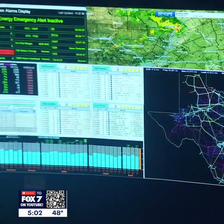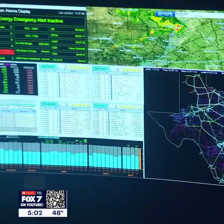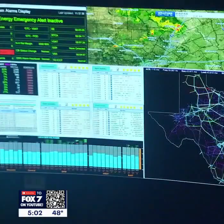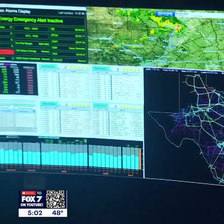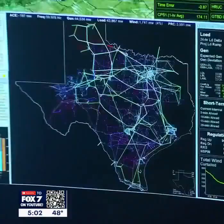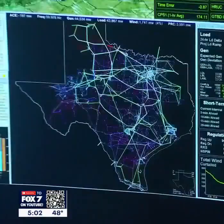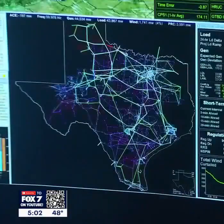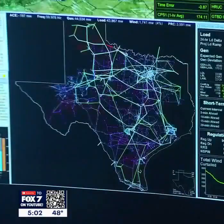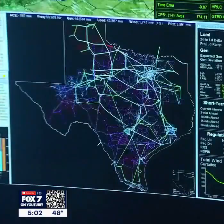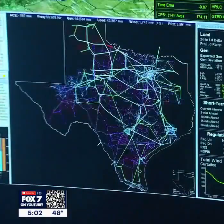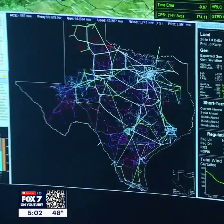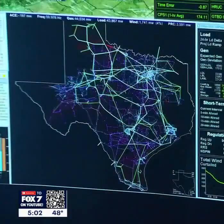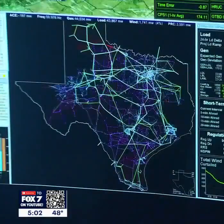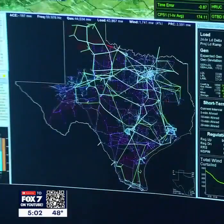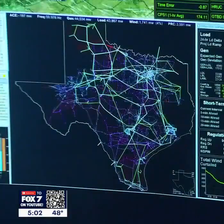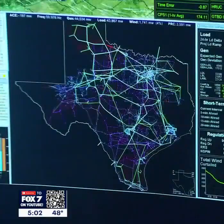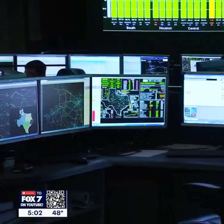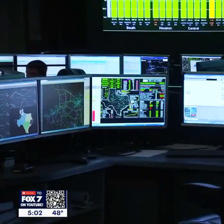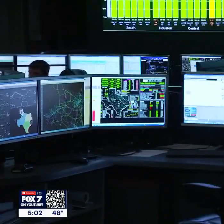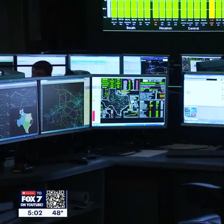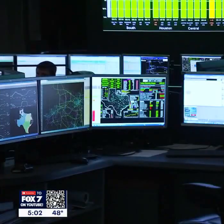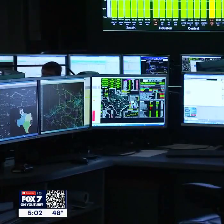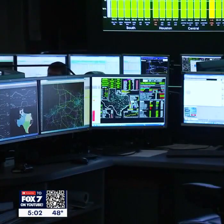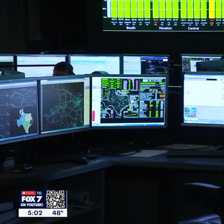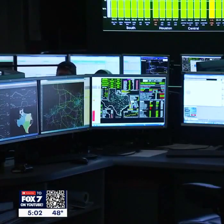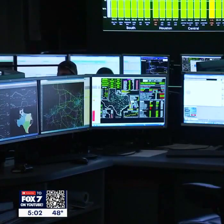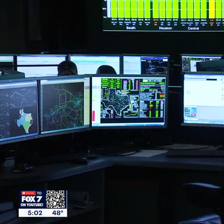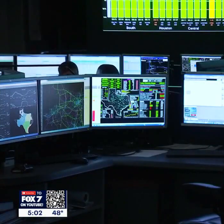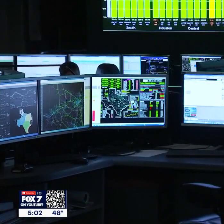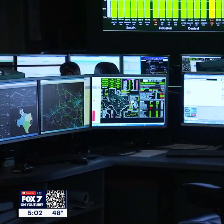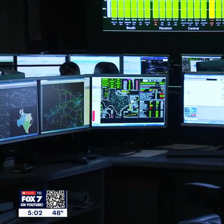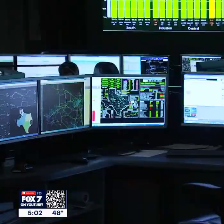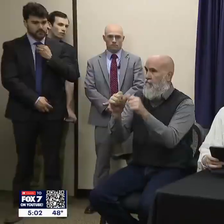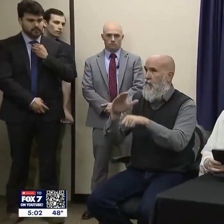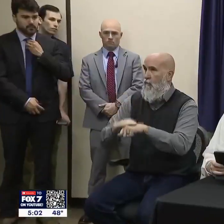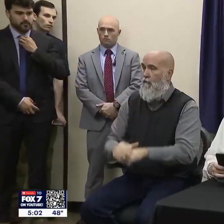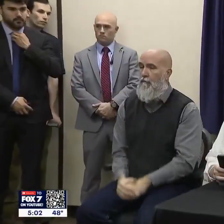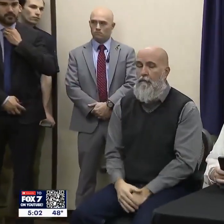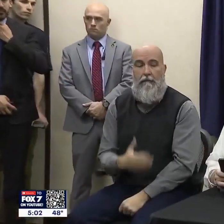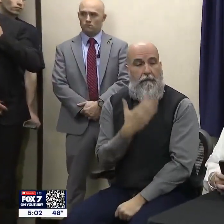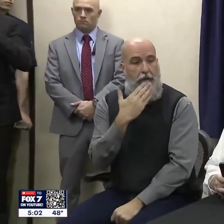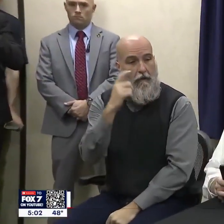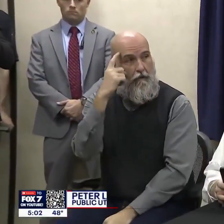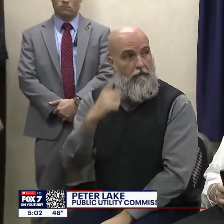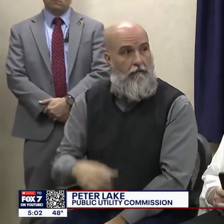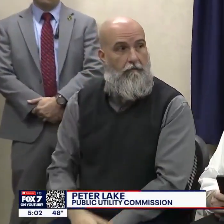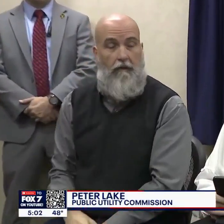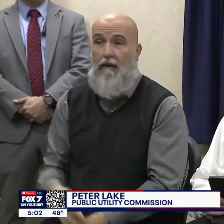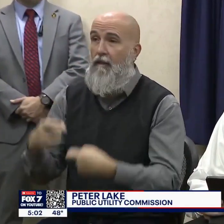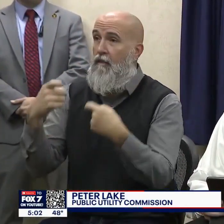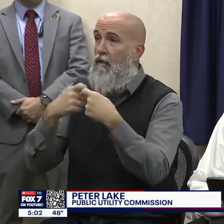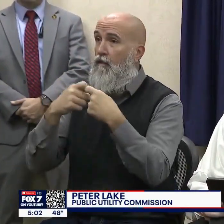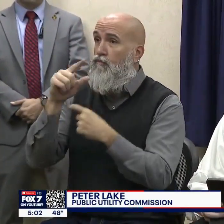WE CAN EARN THAT TRUST. OUTAGES ARE POSSIBLE DURING THIS WEATHER EVENT. AS FOR THE